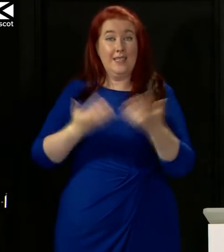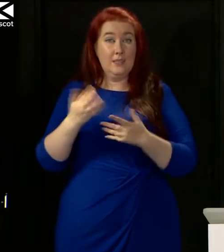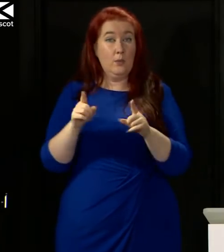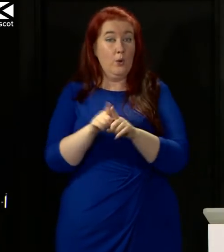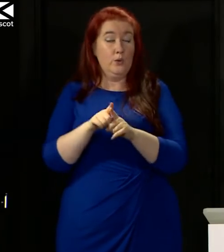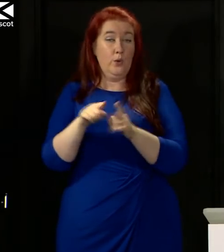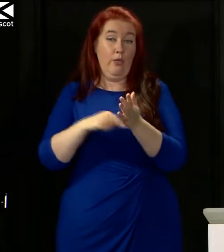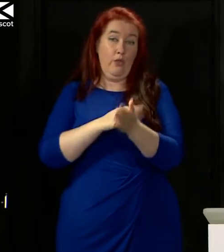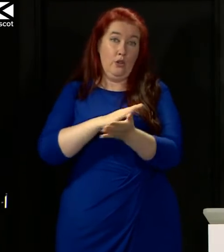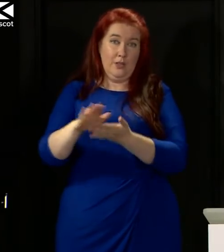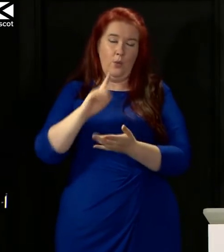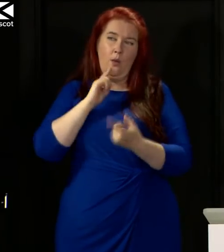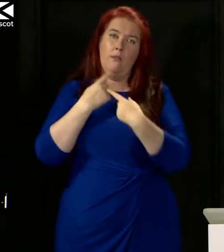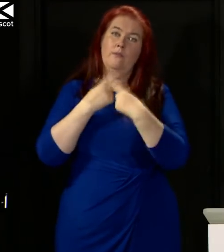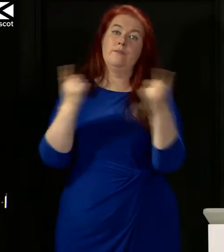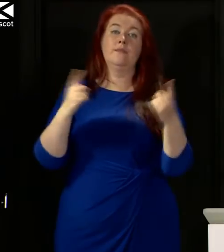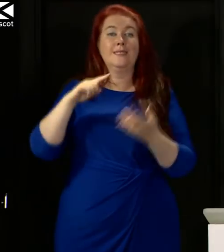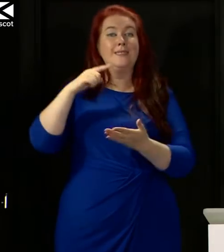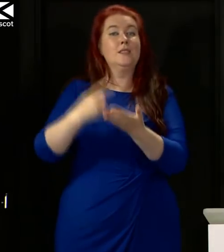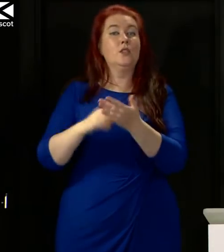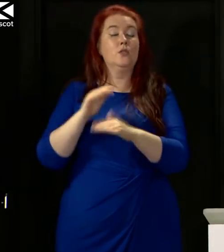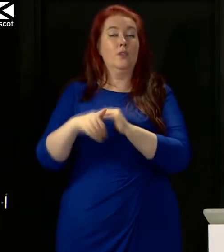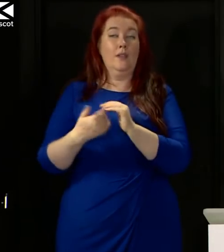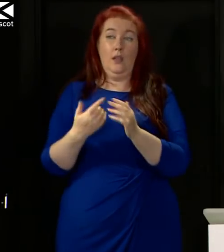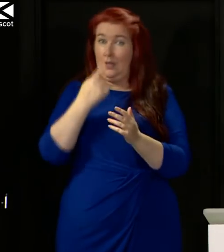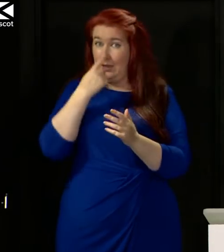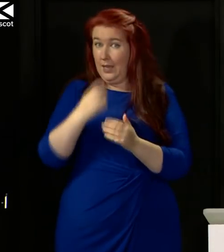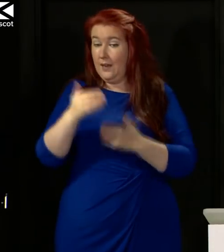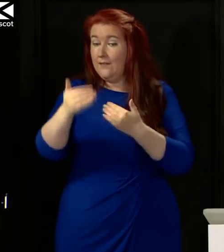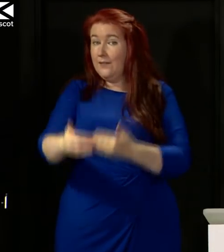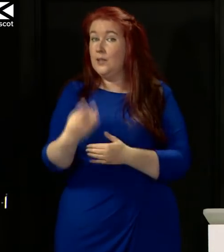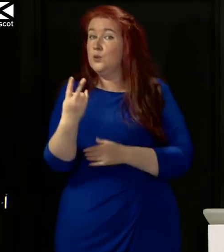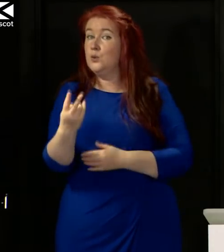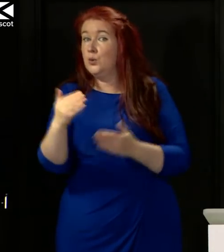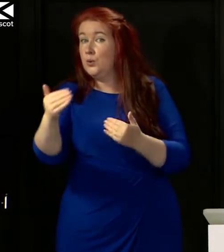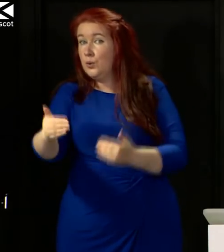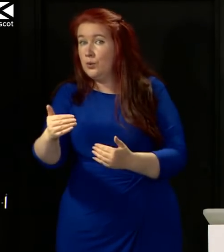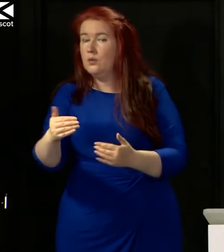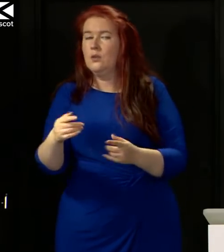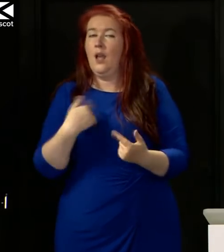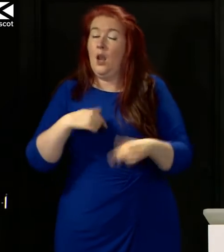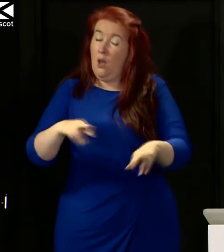announce the decision about whether or not we can go into Phase 2. And I hope that decision